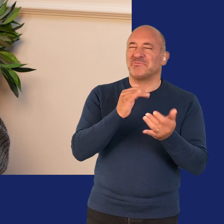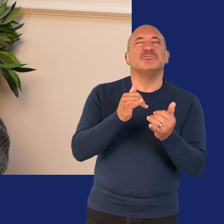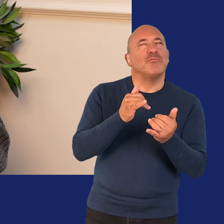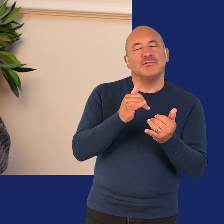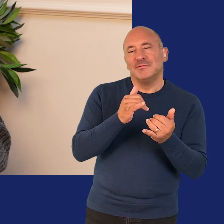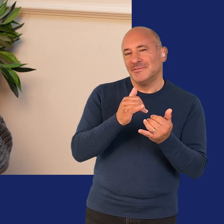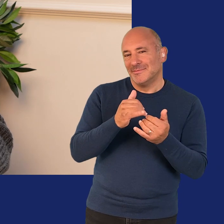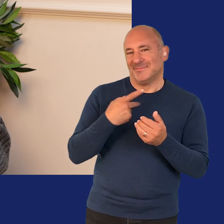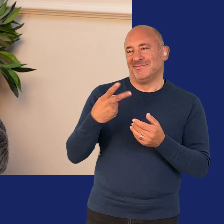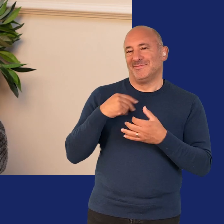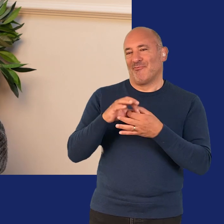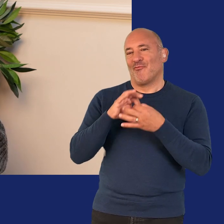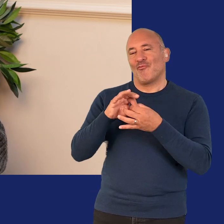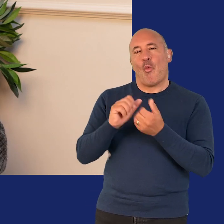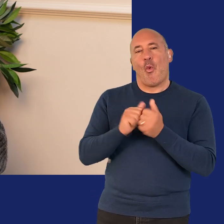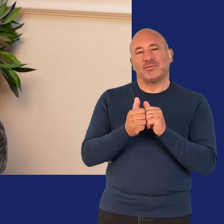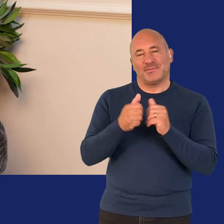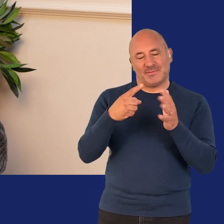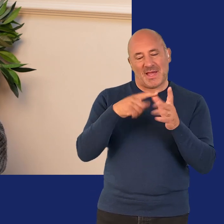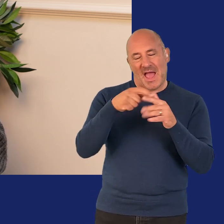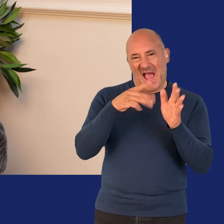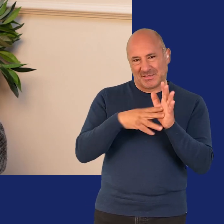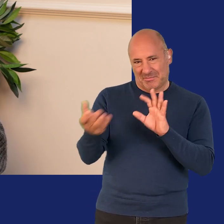sometimes co-host